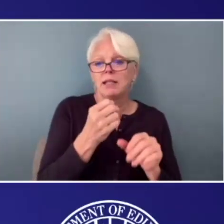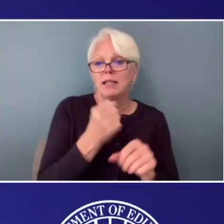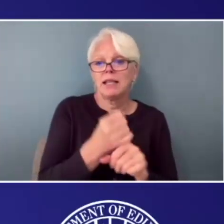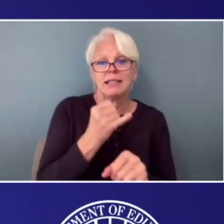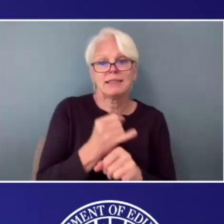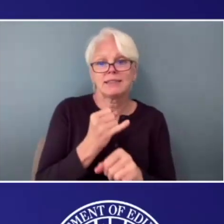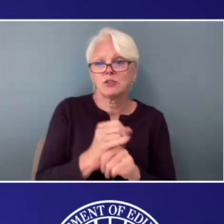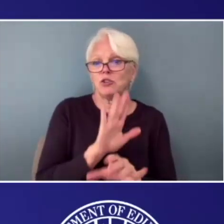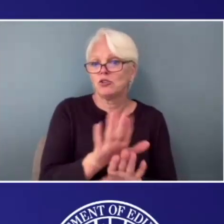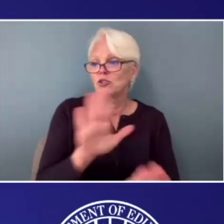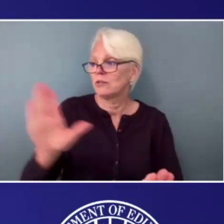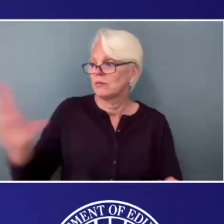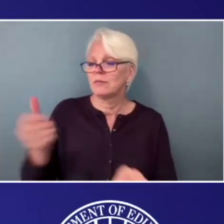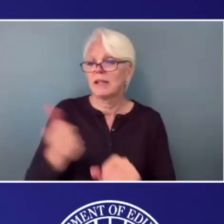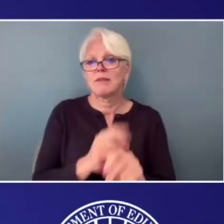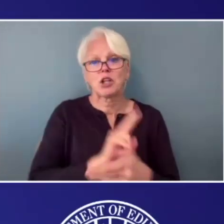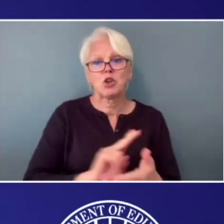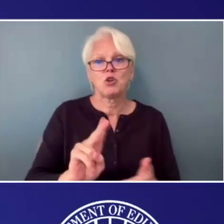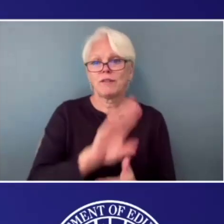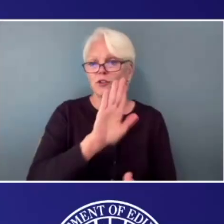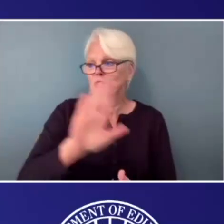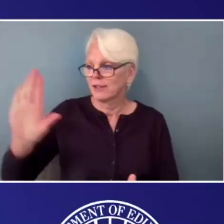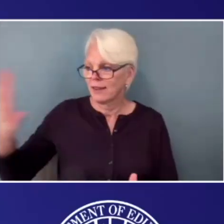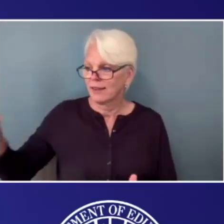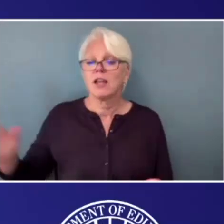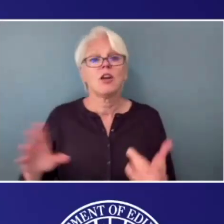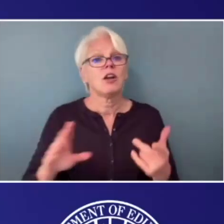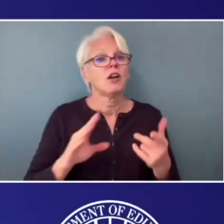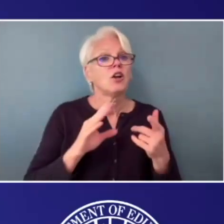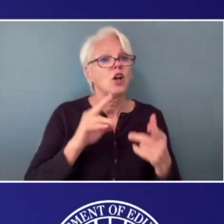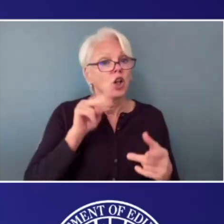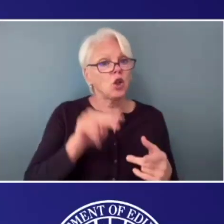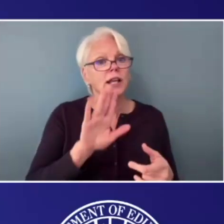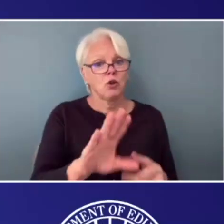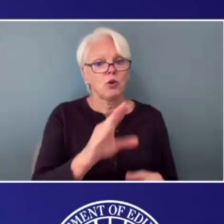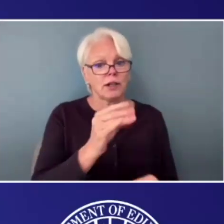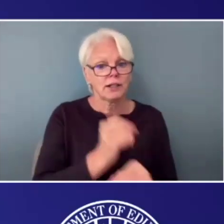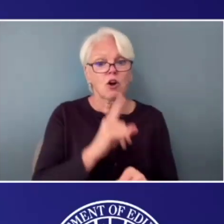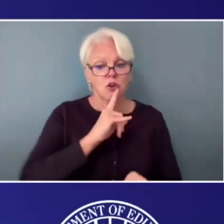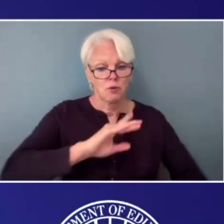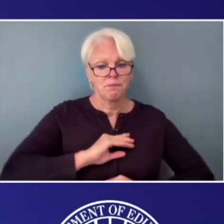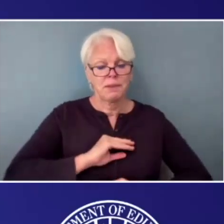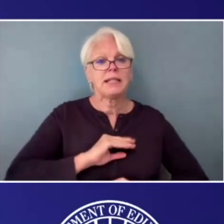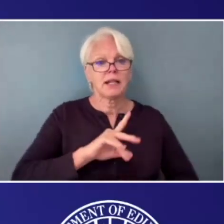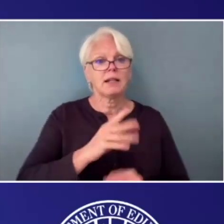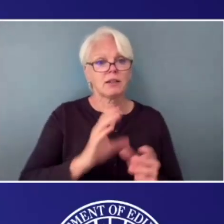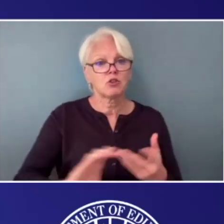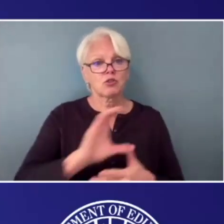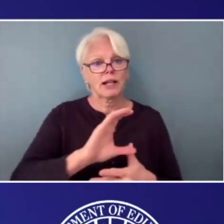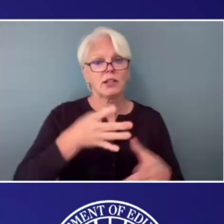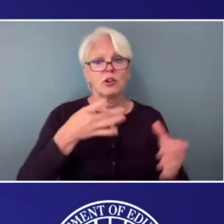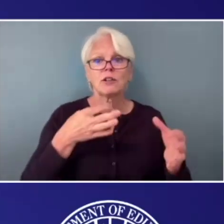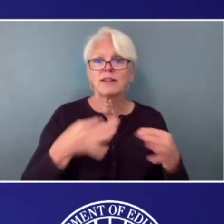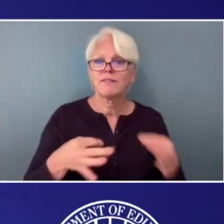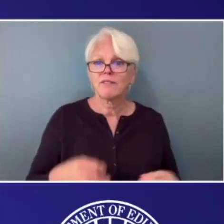your institution. And are you meeting the criteria defined, when we have it back up on the screen,